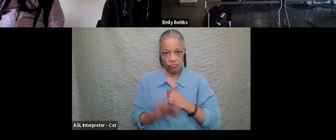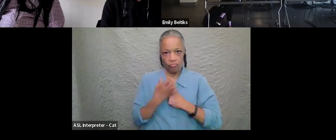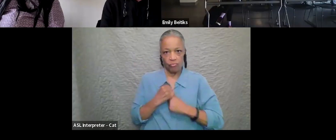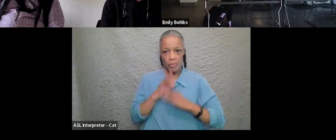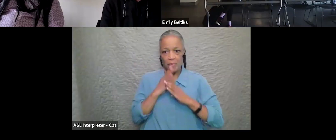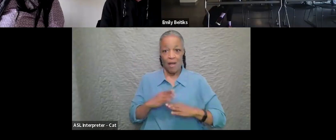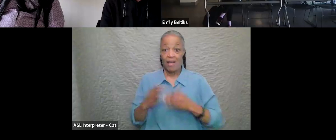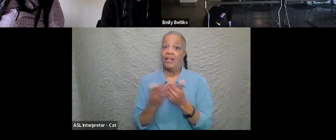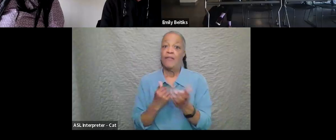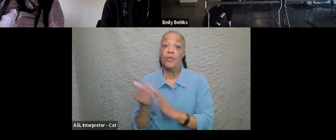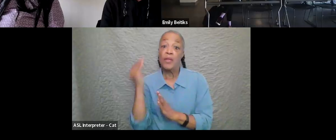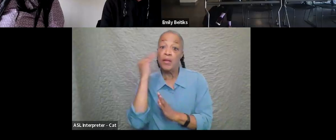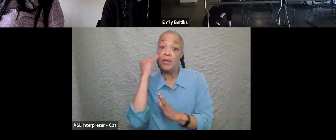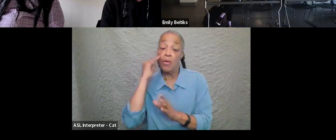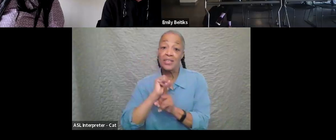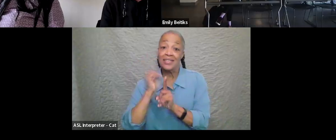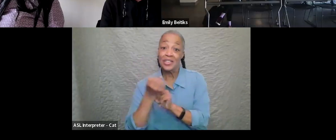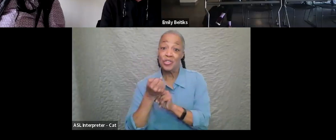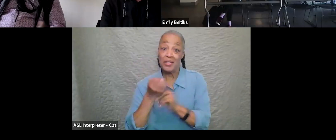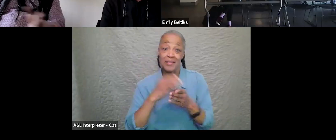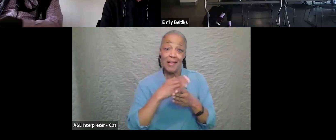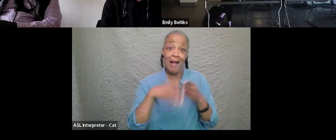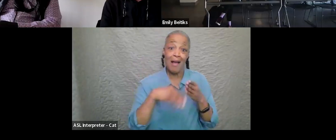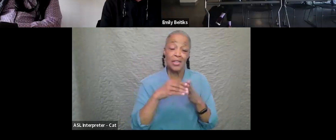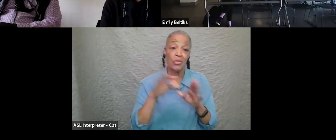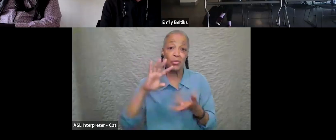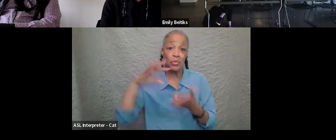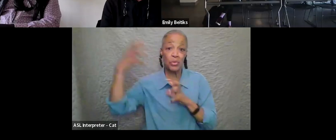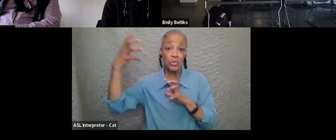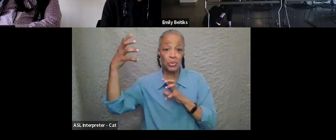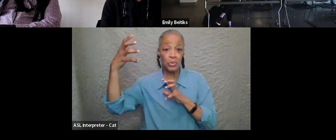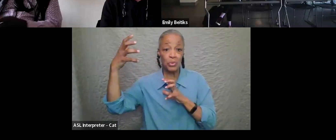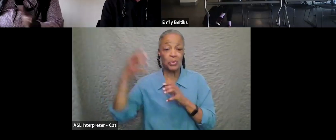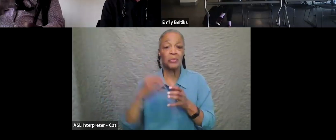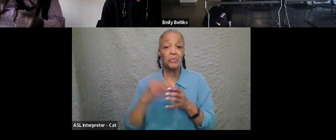in which the consequences are borne disproportionately by somebody else.